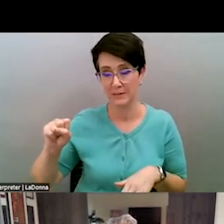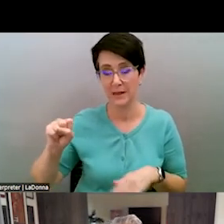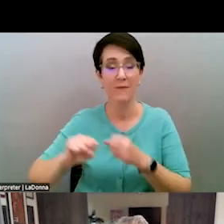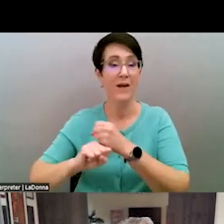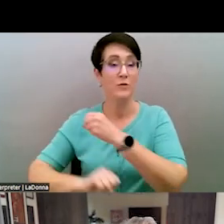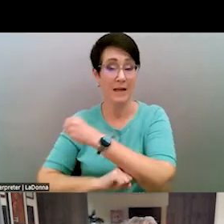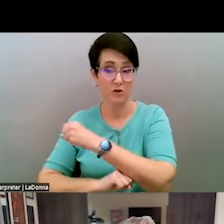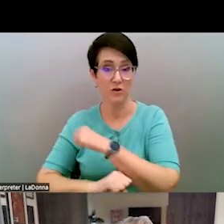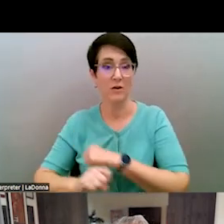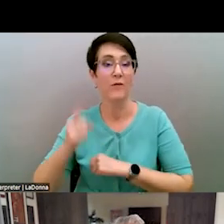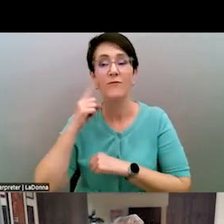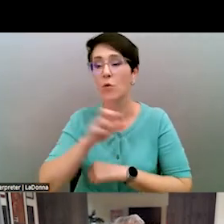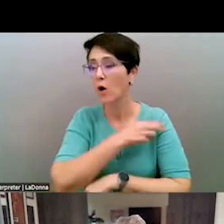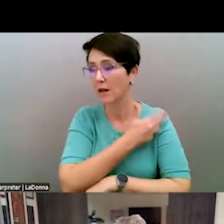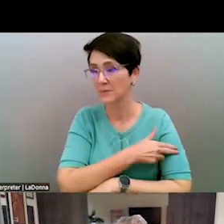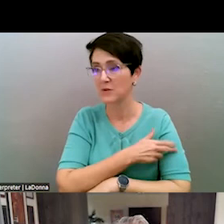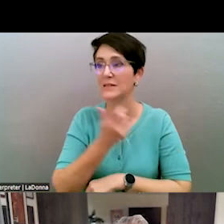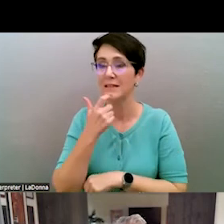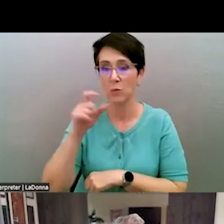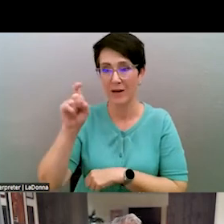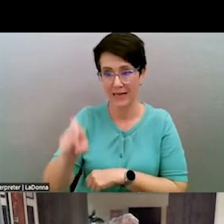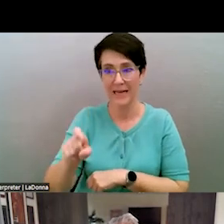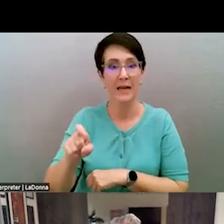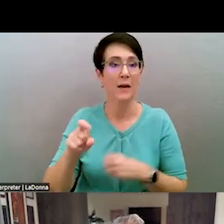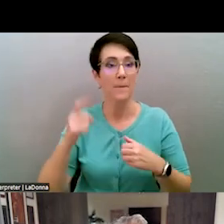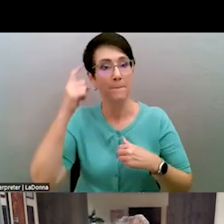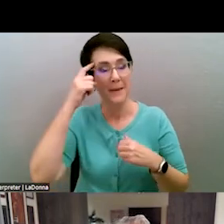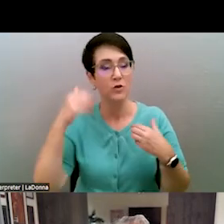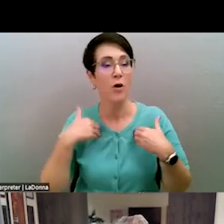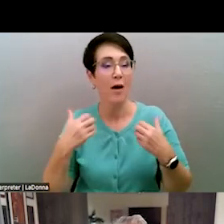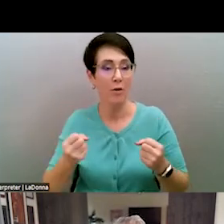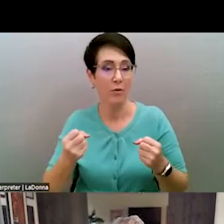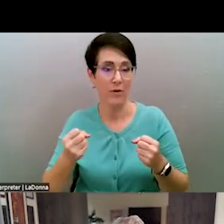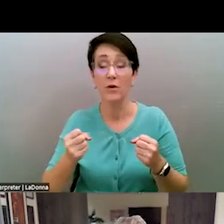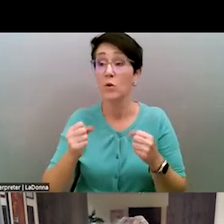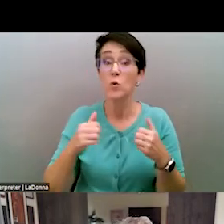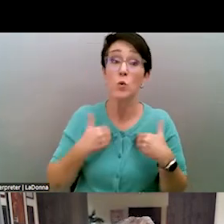SURGEON GENERAL PUT OUT A PROTECTING YOUTH MENTAL HEALTH ADVISORY. AND I THINK SOME OF THIS GOES